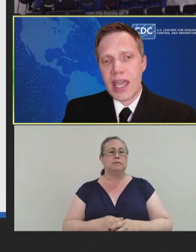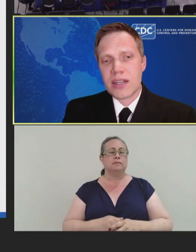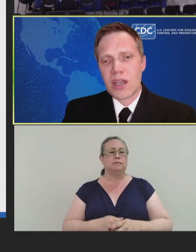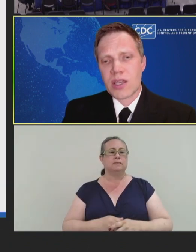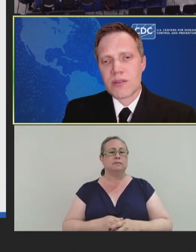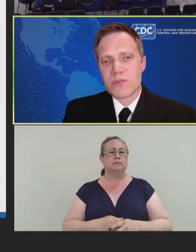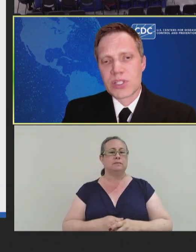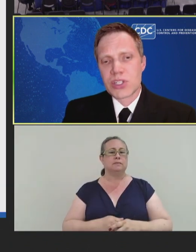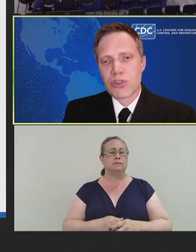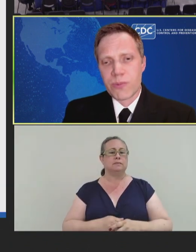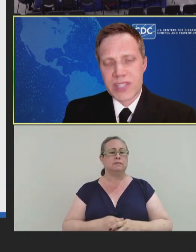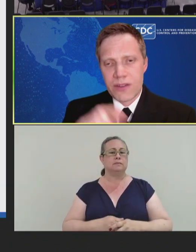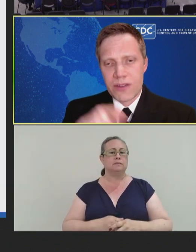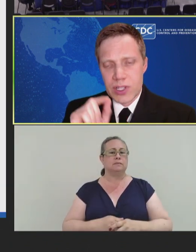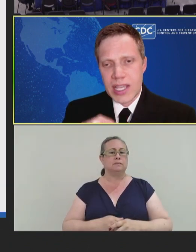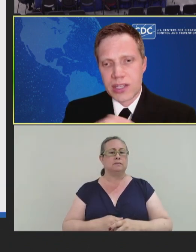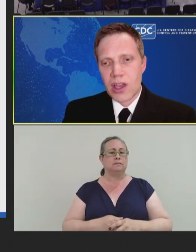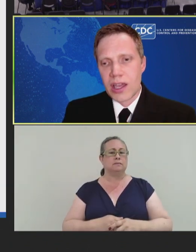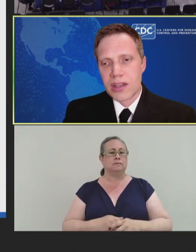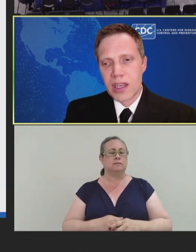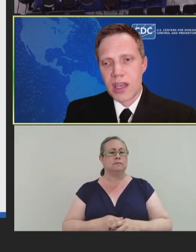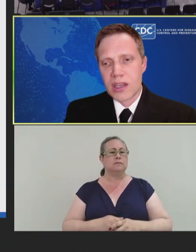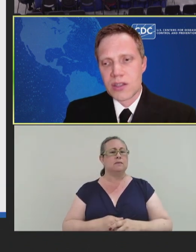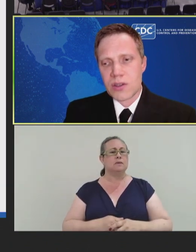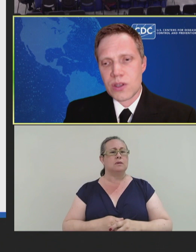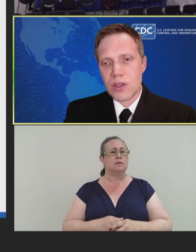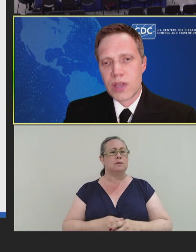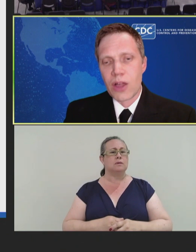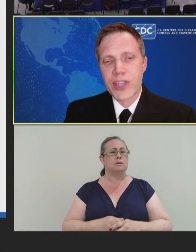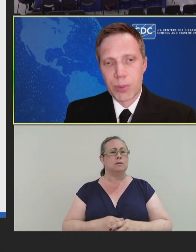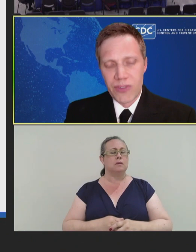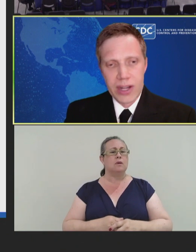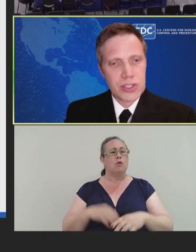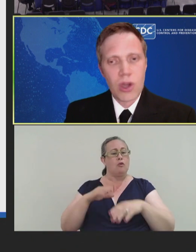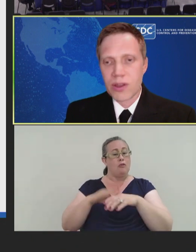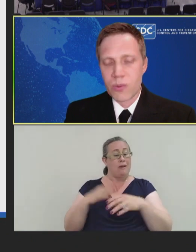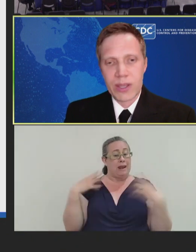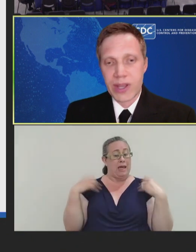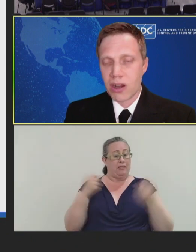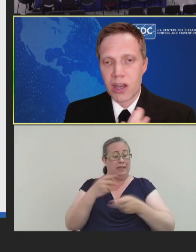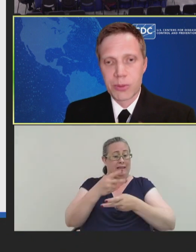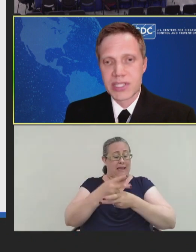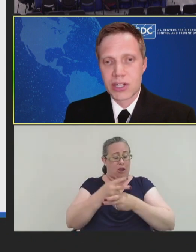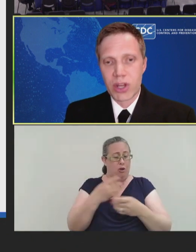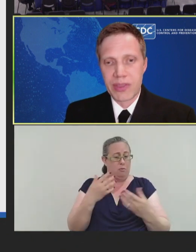And just to drill down for a second on healthcare providers, we are 100 percent in agreement that